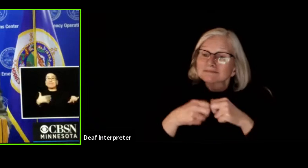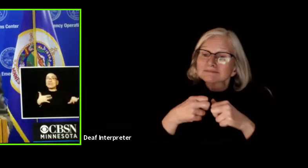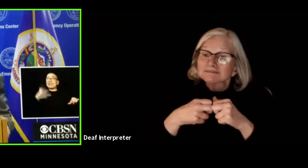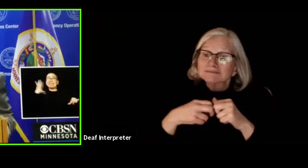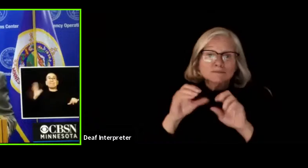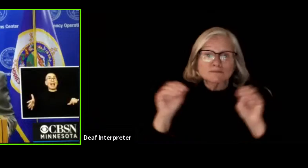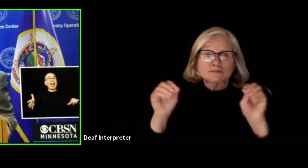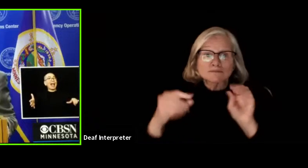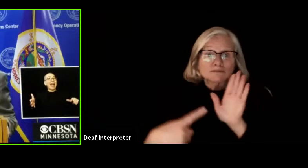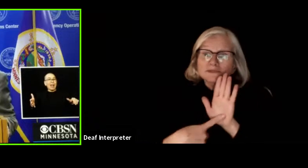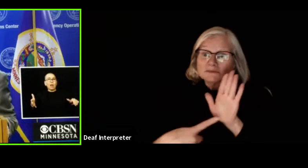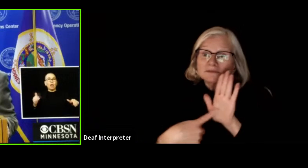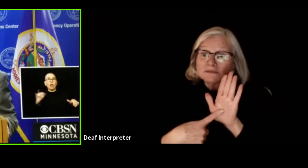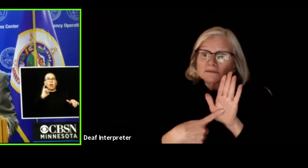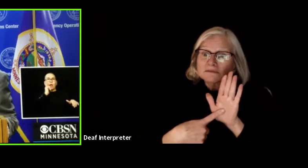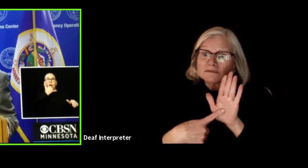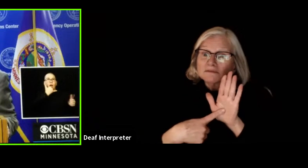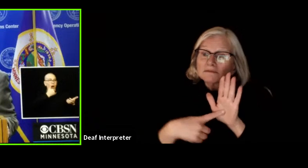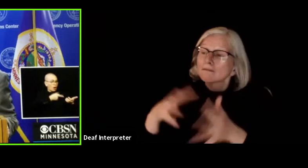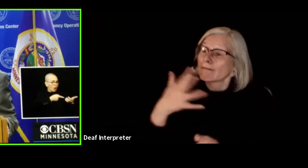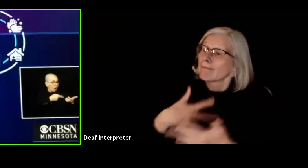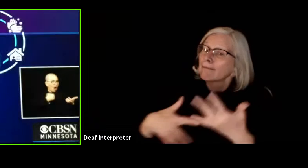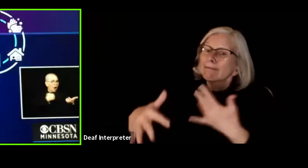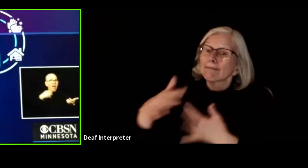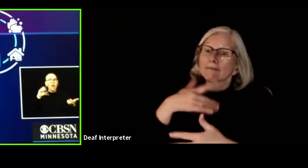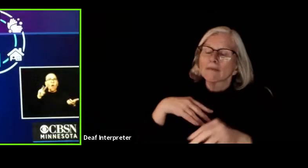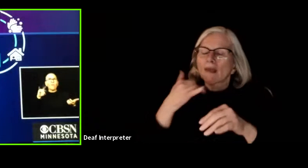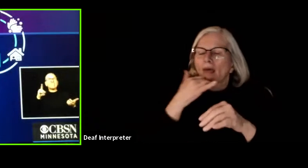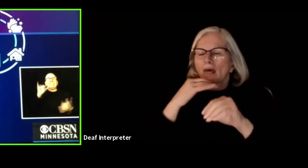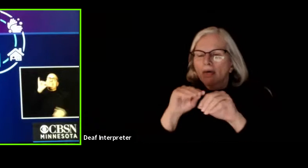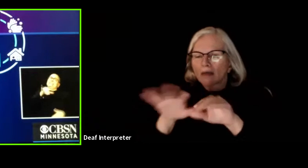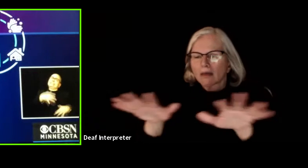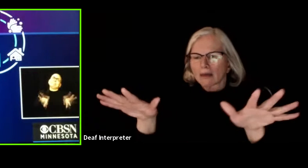YOU AGAIN, IF YOU WANT TO USE COVIDAWARE ABOUT MN, SEEMS